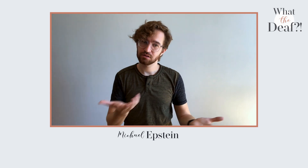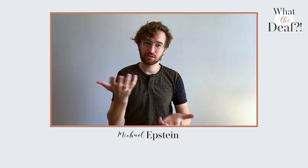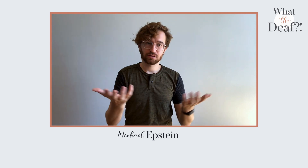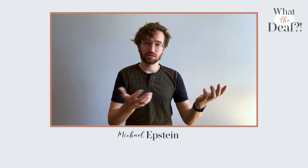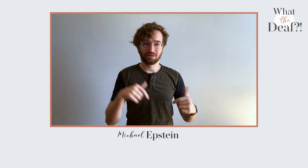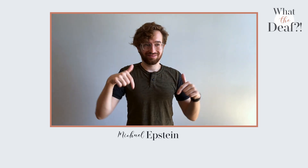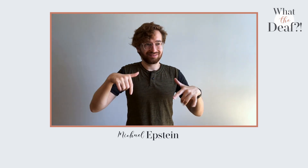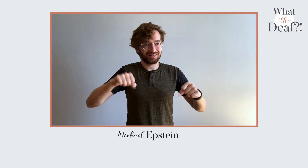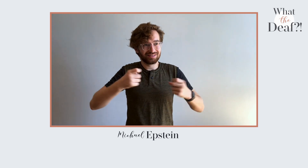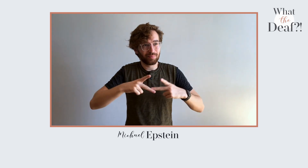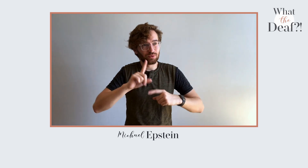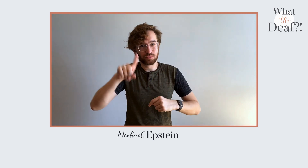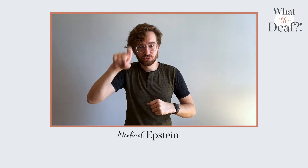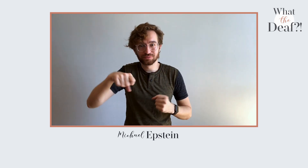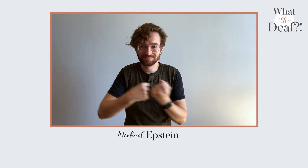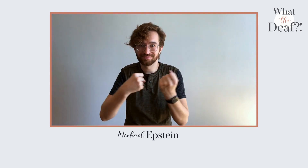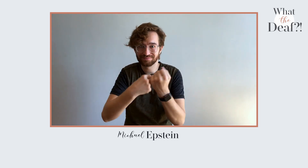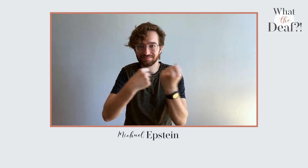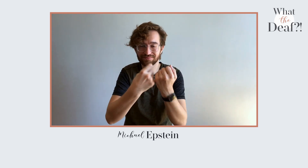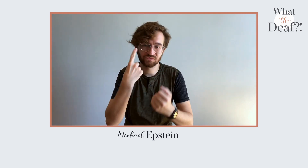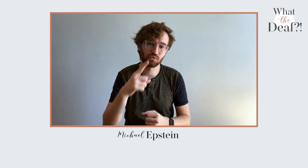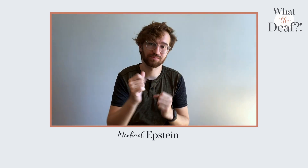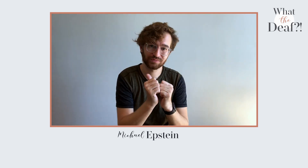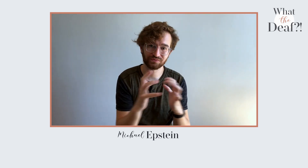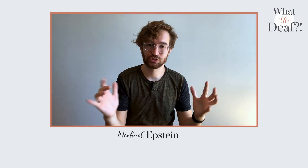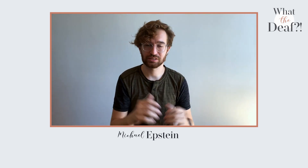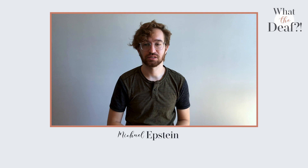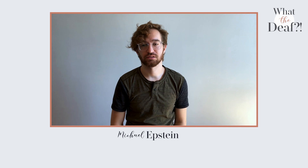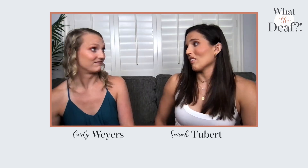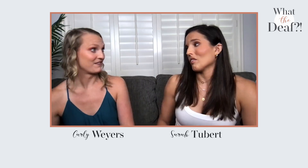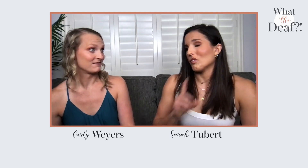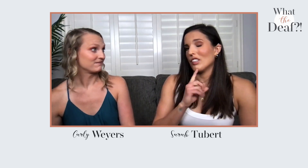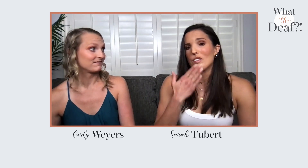And so there's a lot of support there for diversity. Really well said.